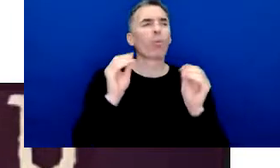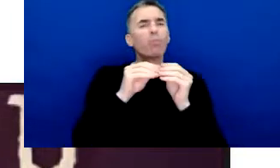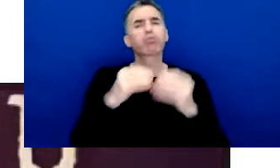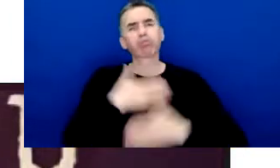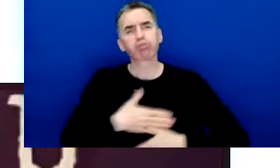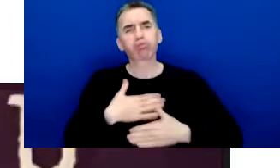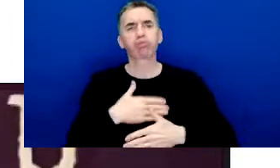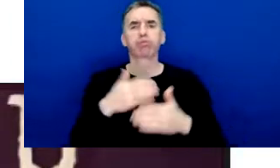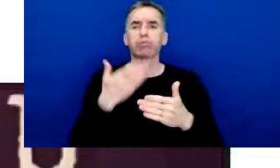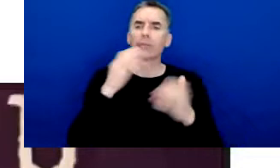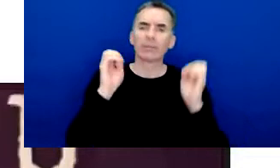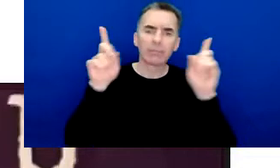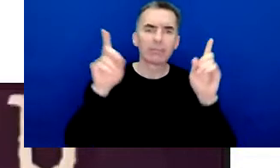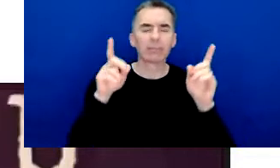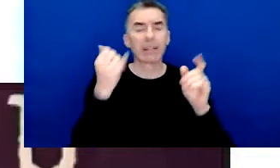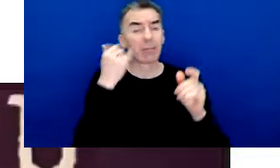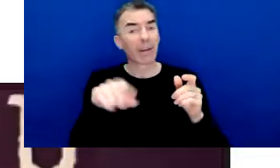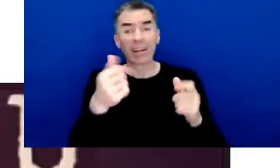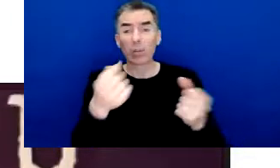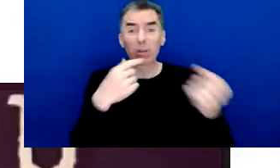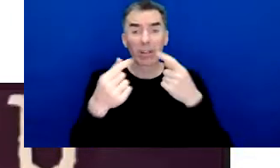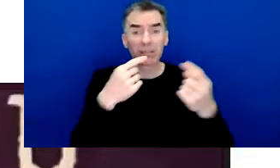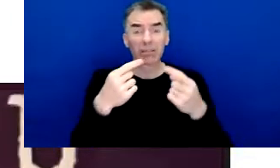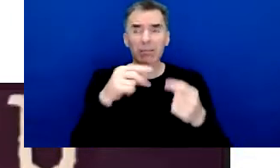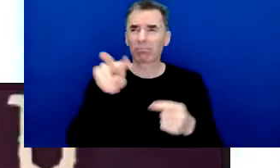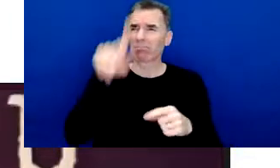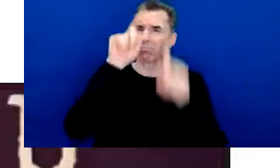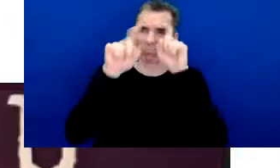So if you ever have any questions, throw them in the chat. And between all of us, we will